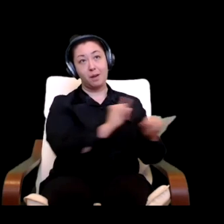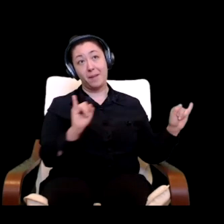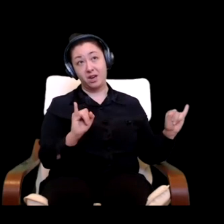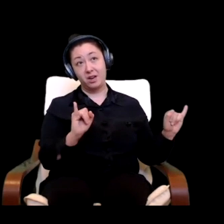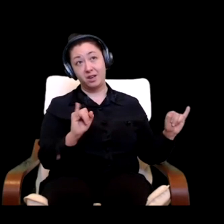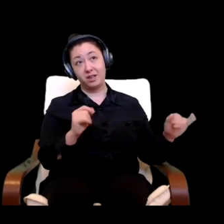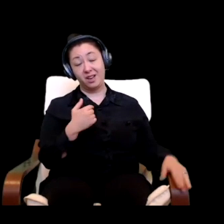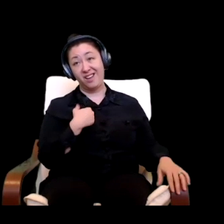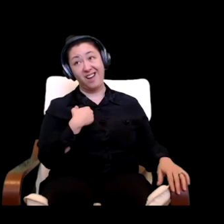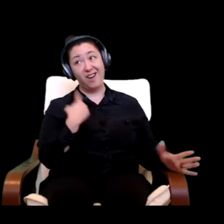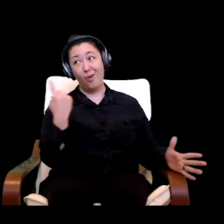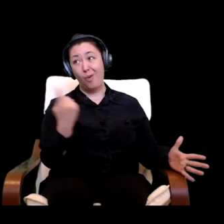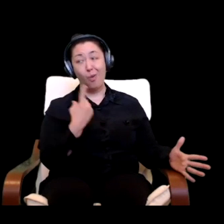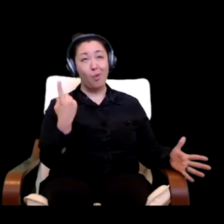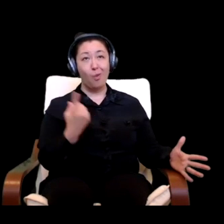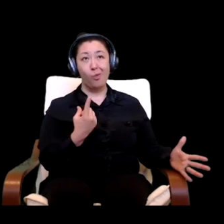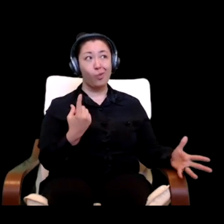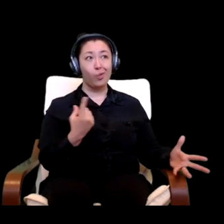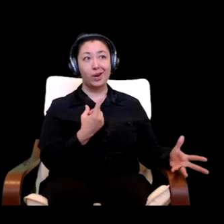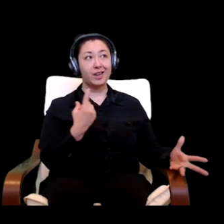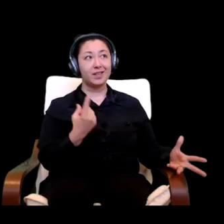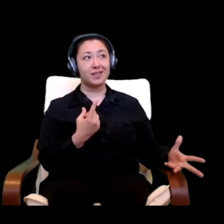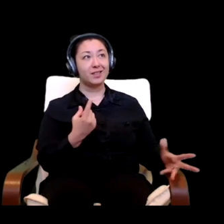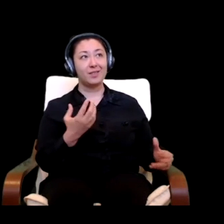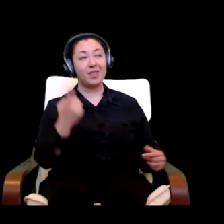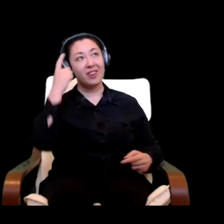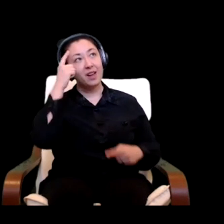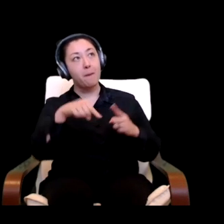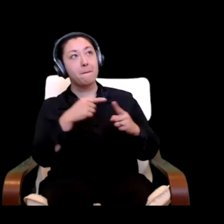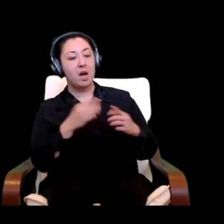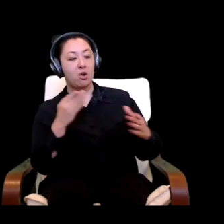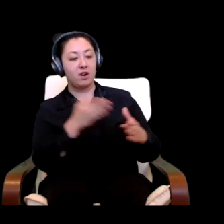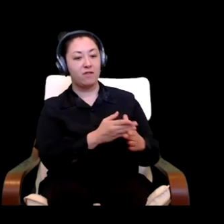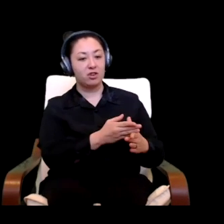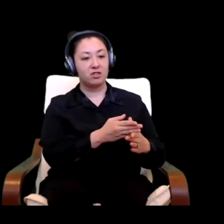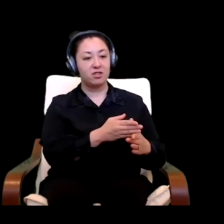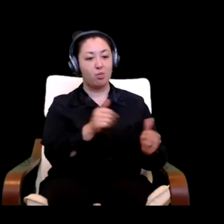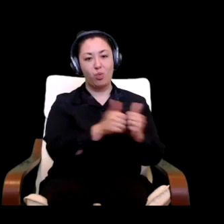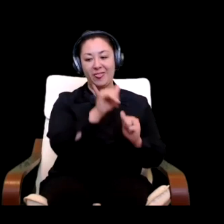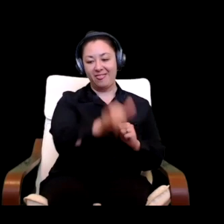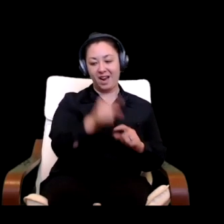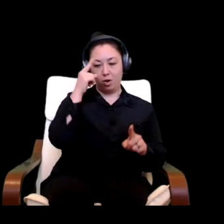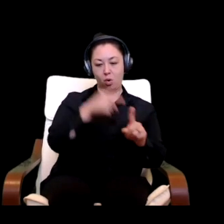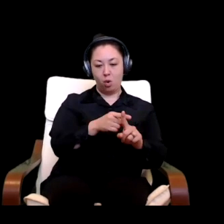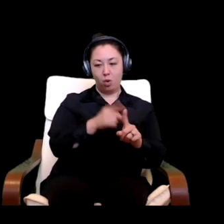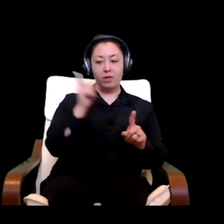interpreted intervenors as really -- that is the goal -- the goal is to provide access